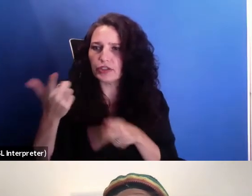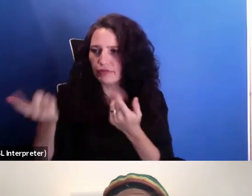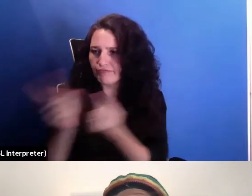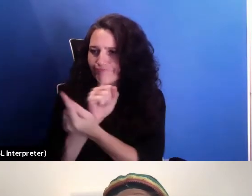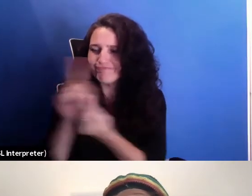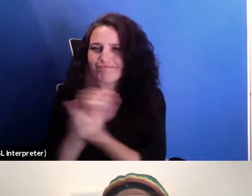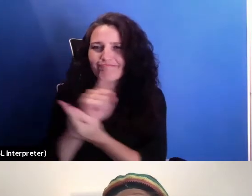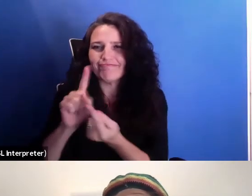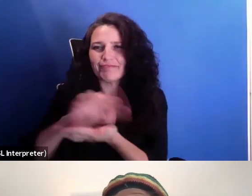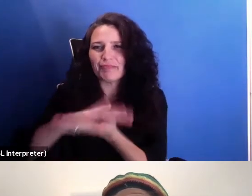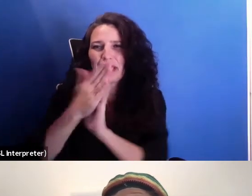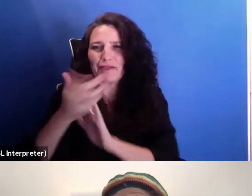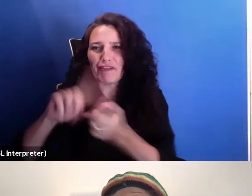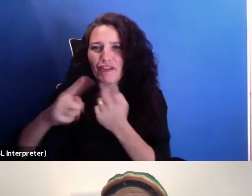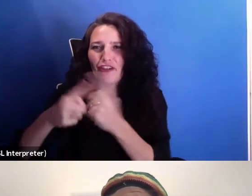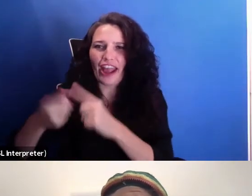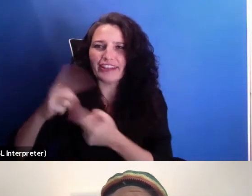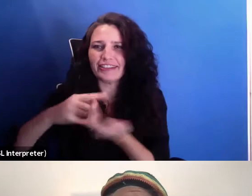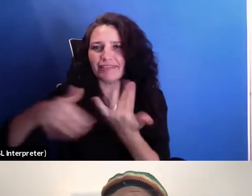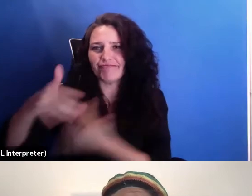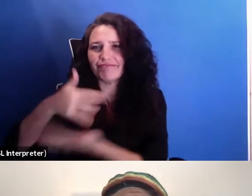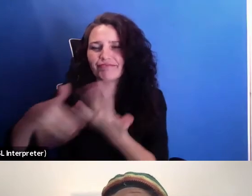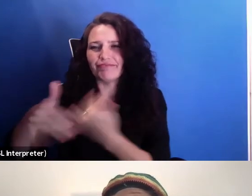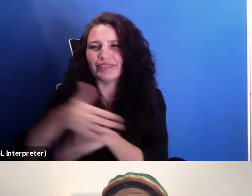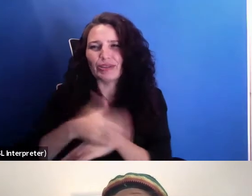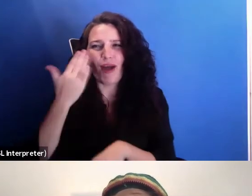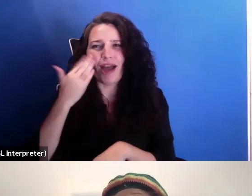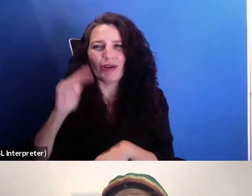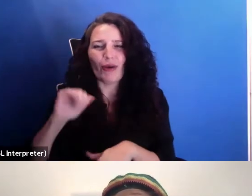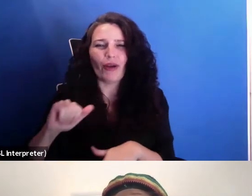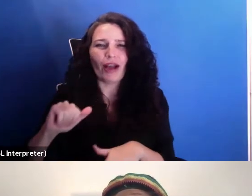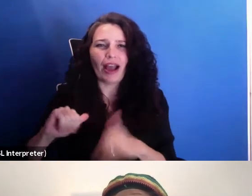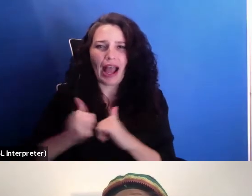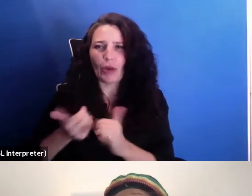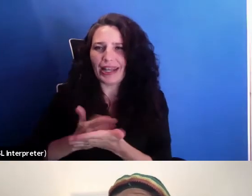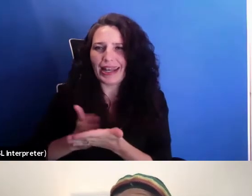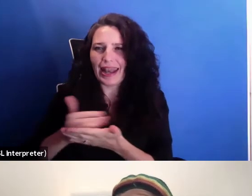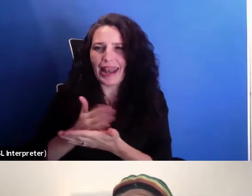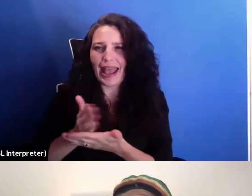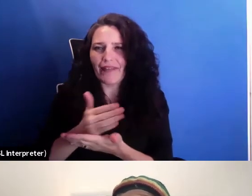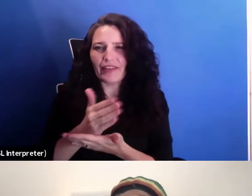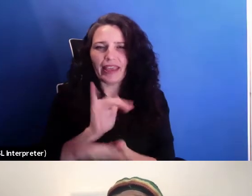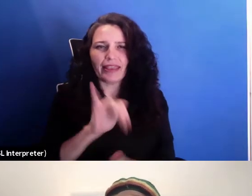such that it really resonates as this authentic representation of disability,